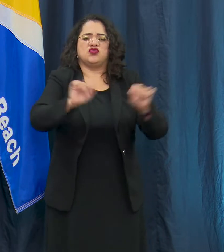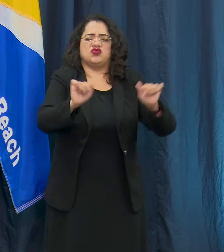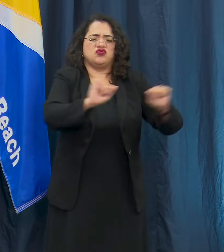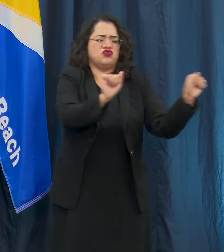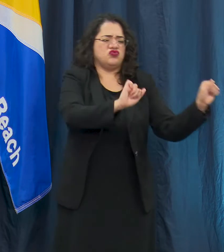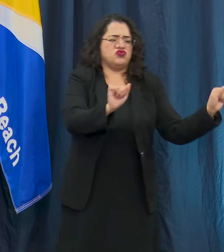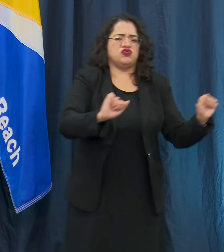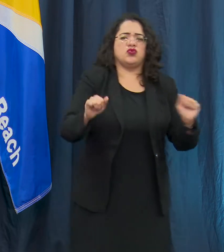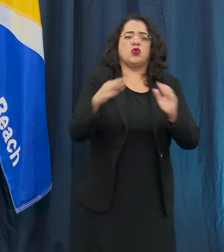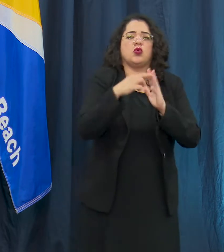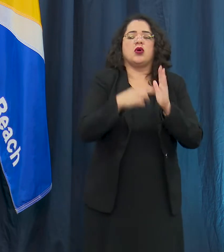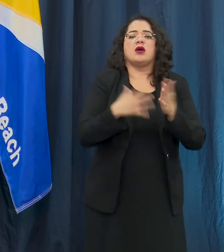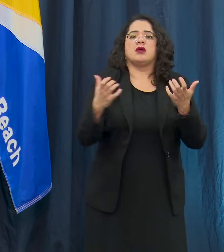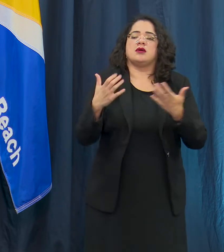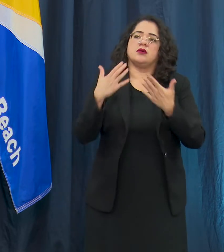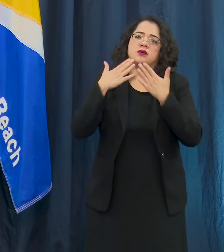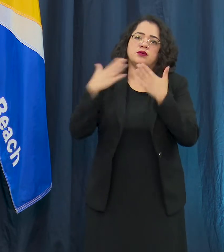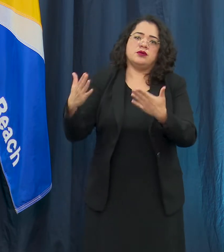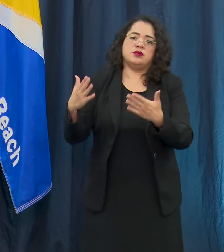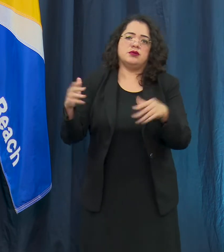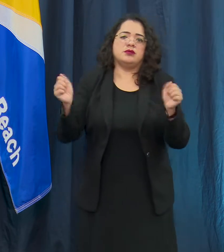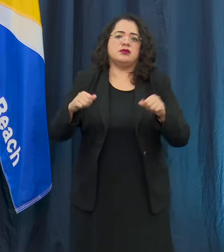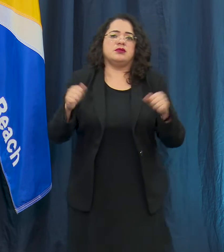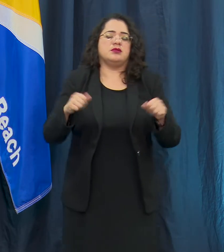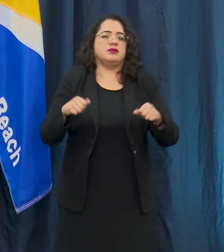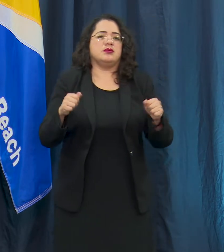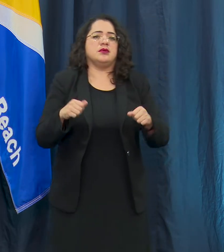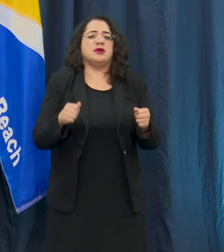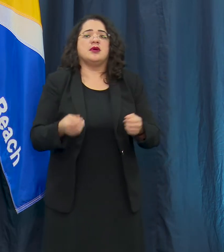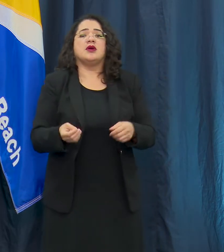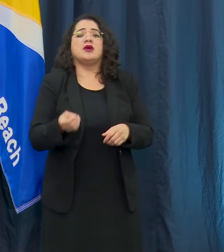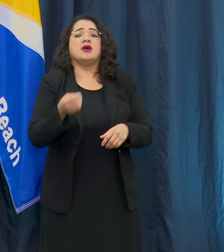and we want to thank them. We know that the food at these locations is